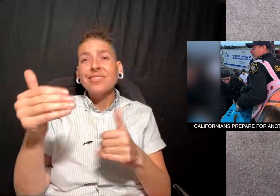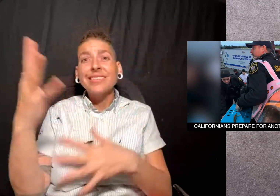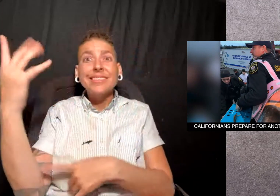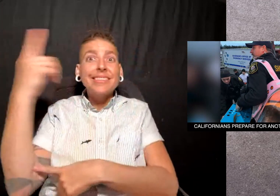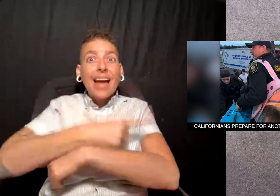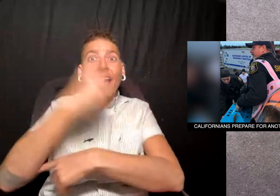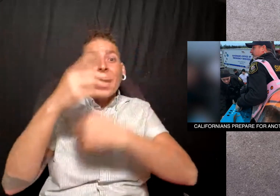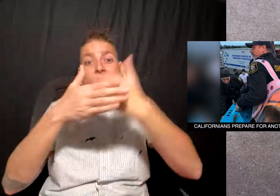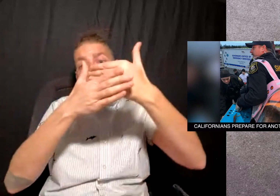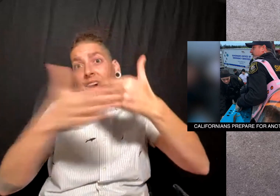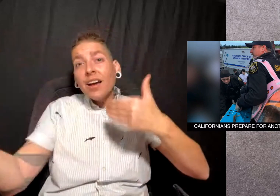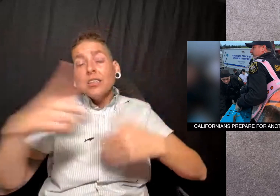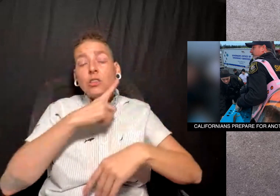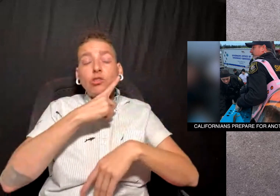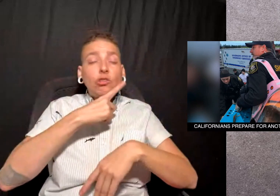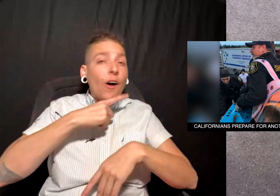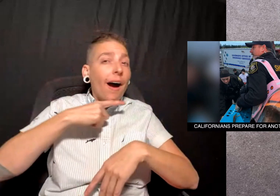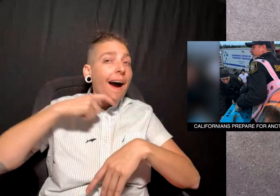of dry weather is expected to begin this Thursday